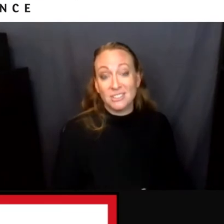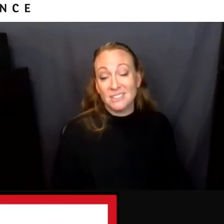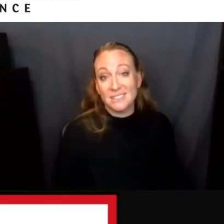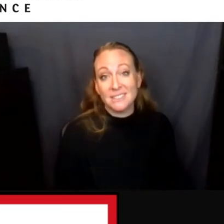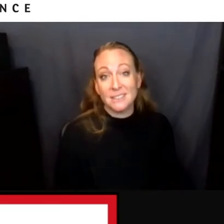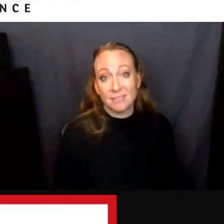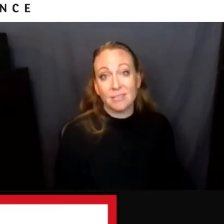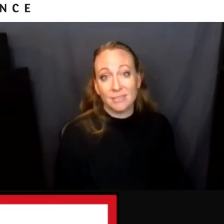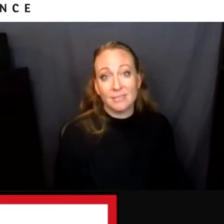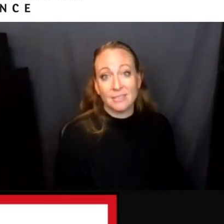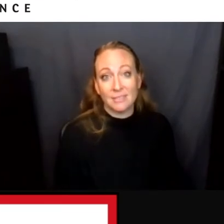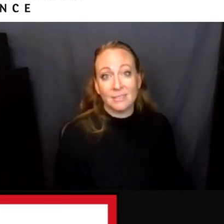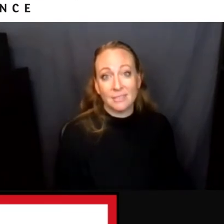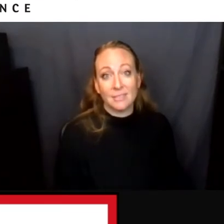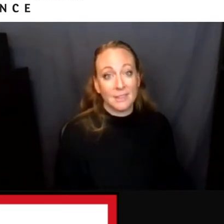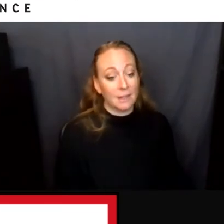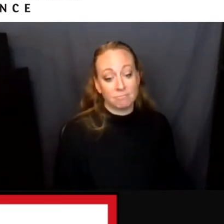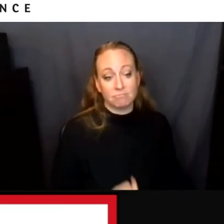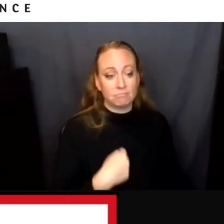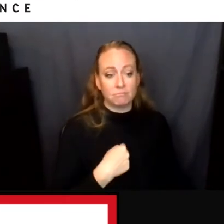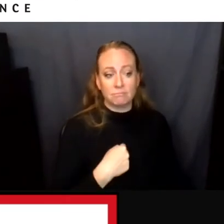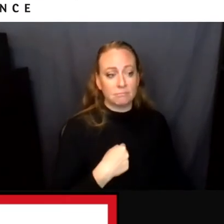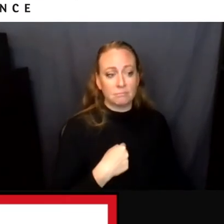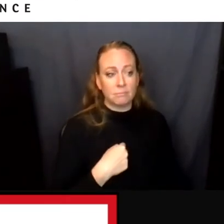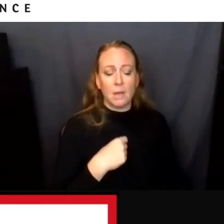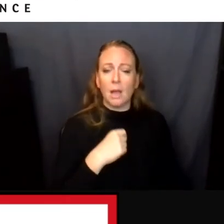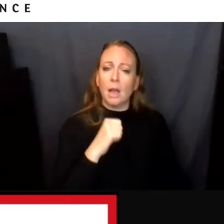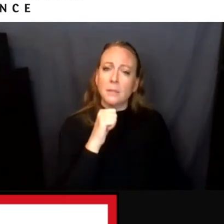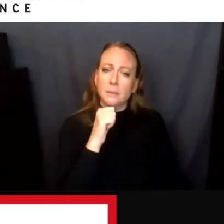I don't believe in everything that Catholic church preaches,